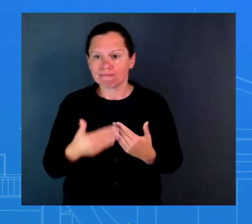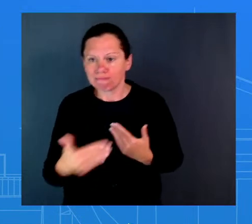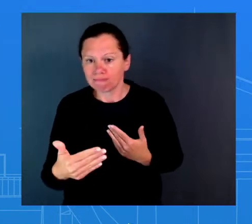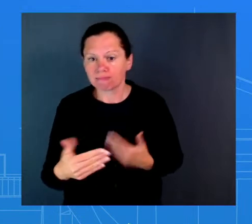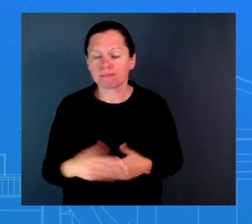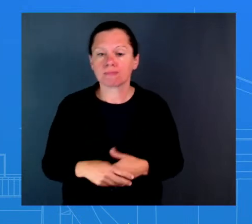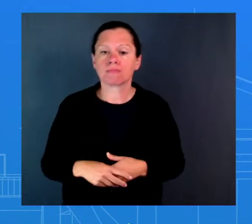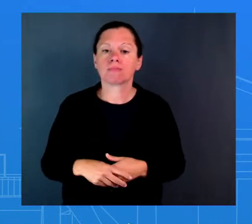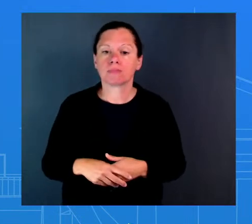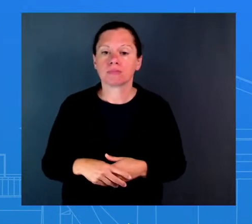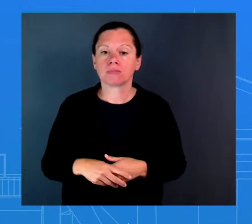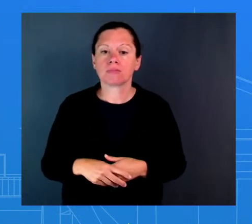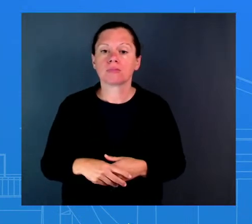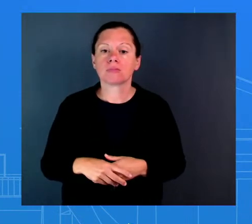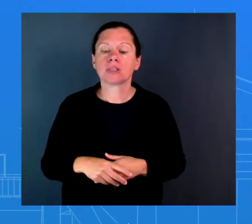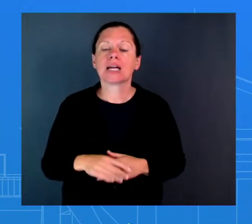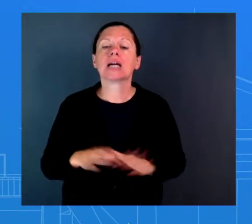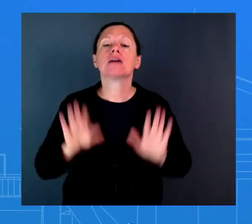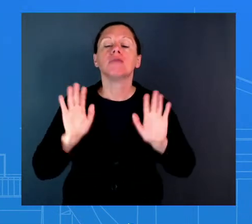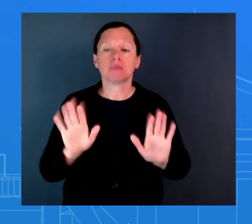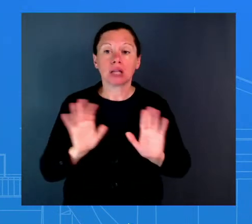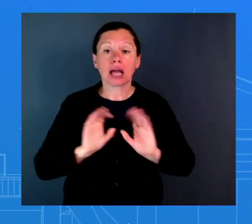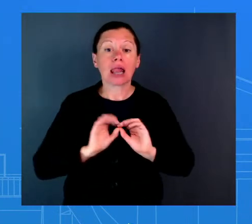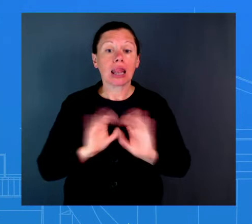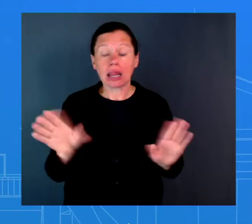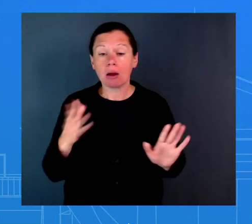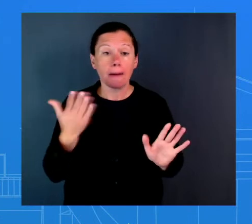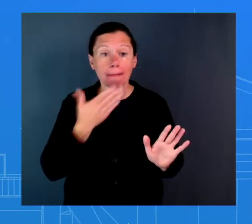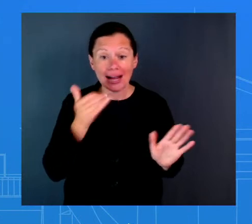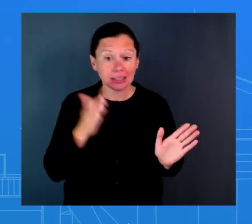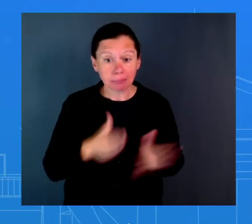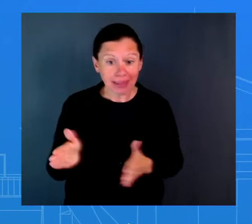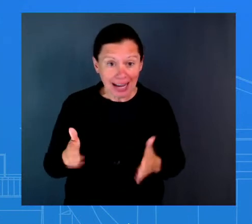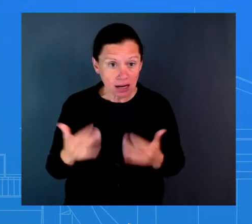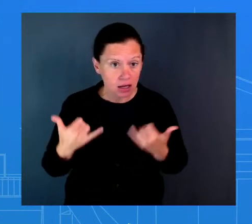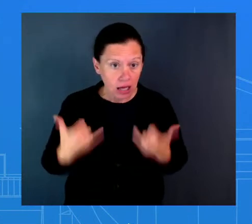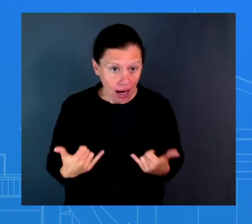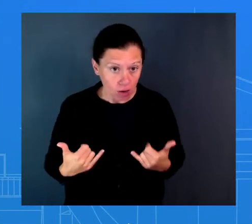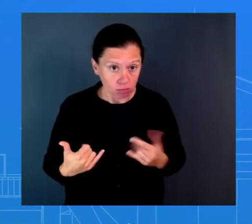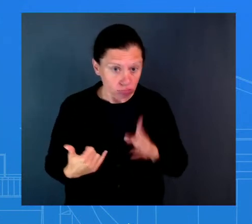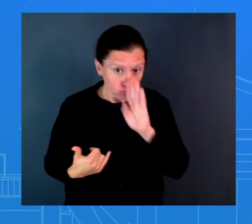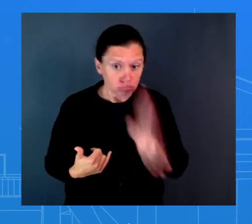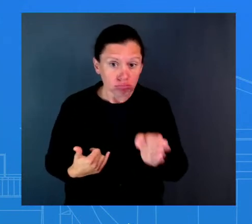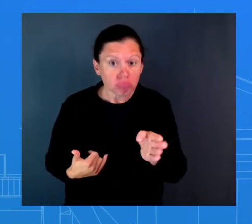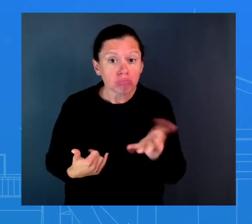The best plan -- the best plan right now is to not have one -- is to not have a shutdown.